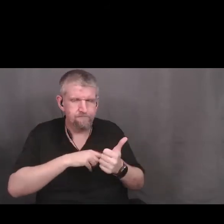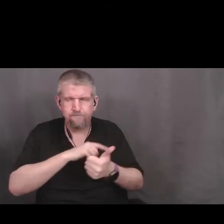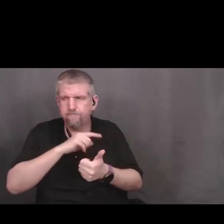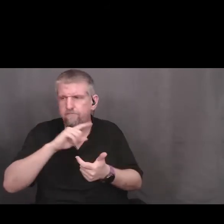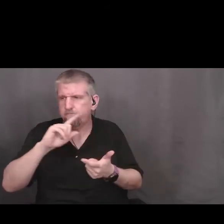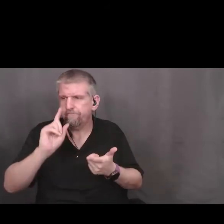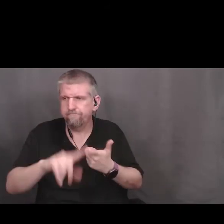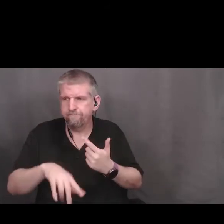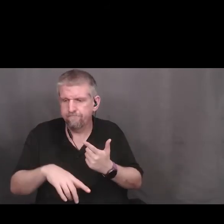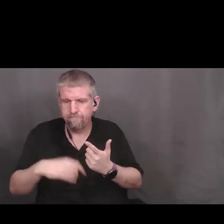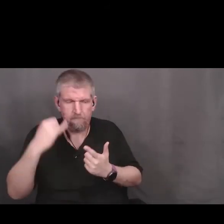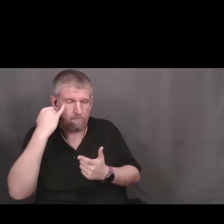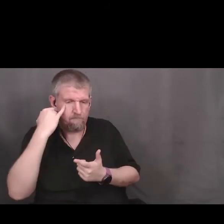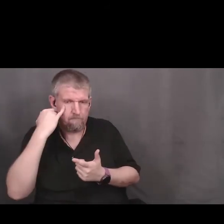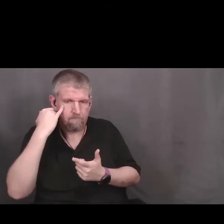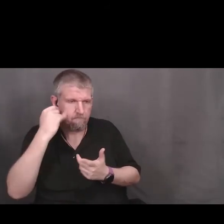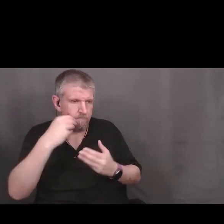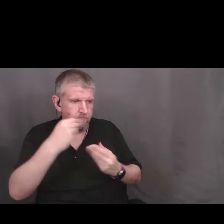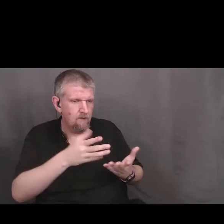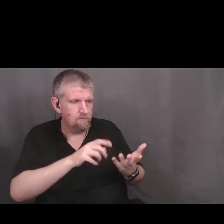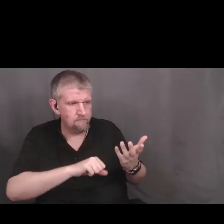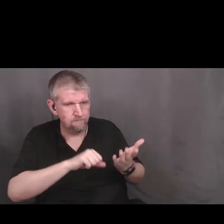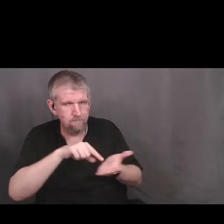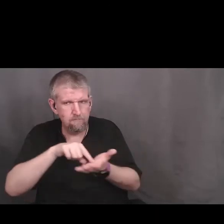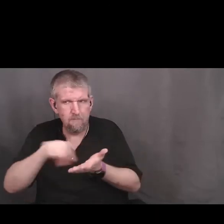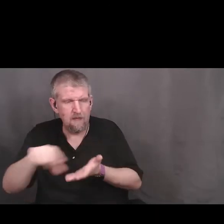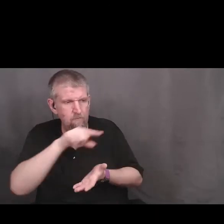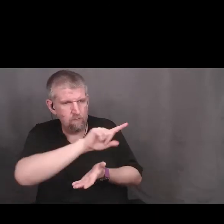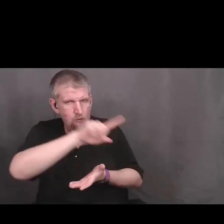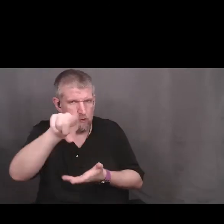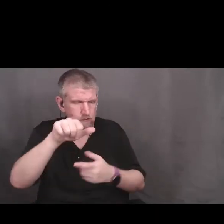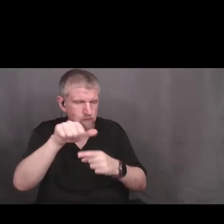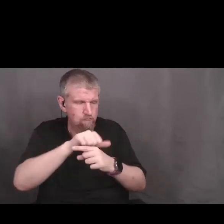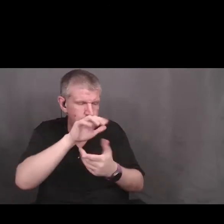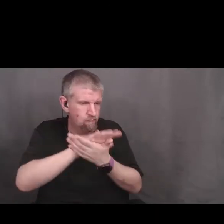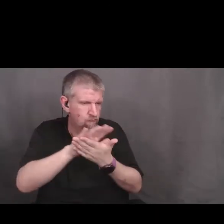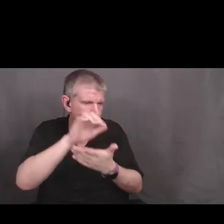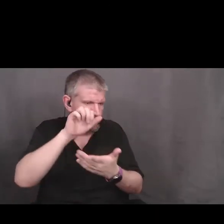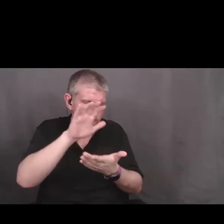of training sponsorship for that client, that's supposed to be listed on the IPE,